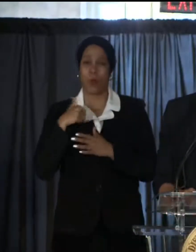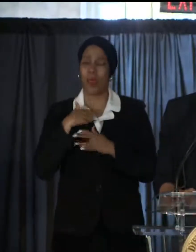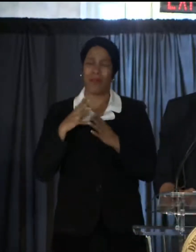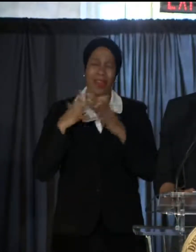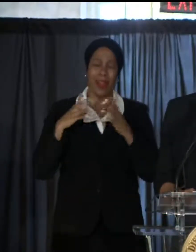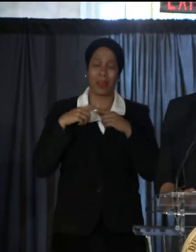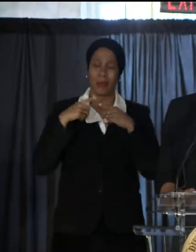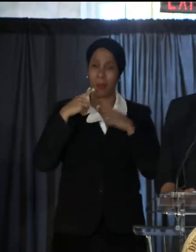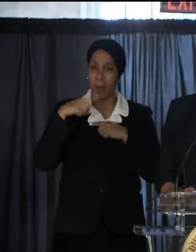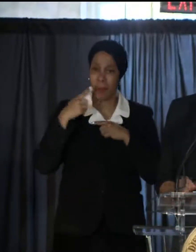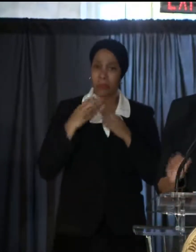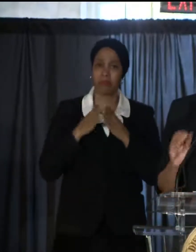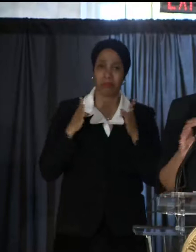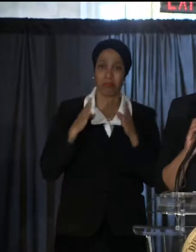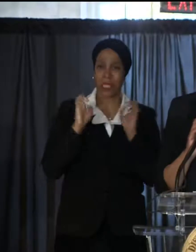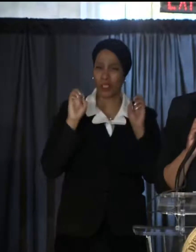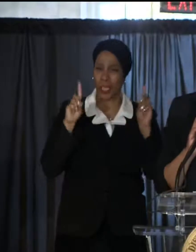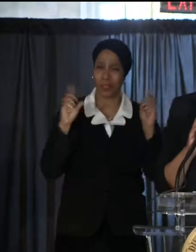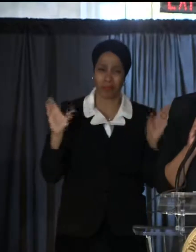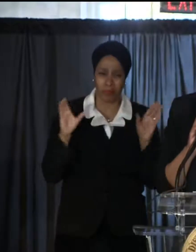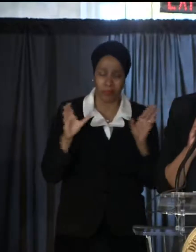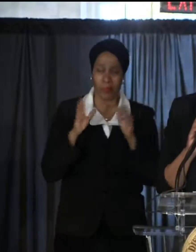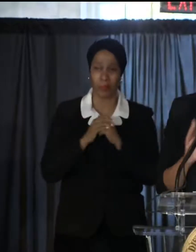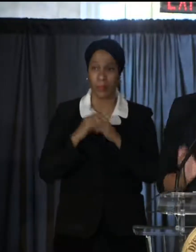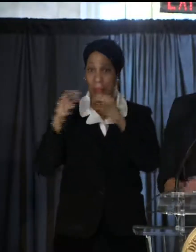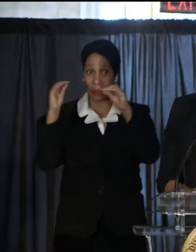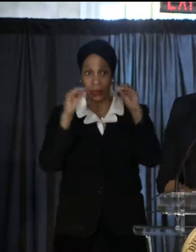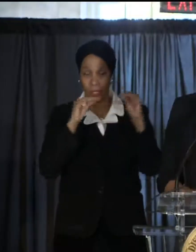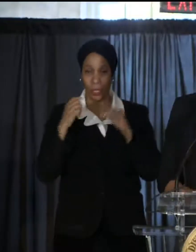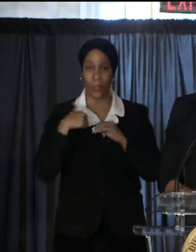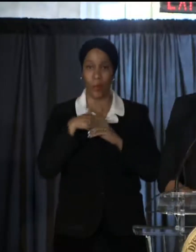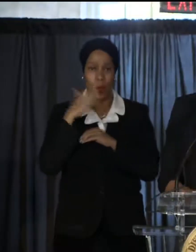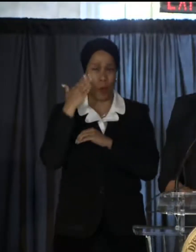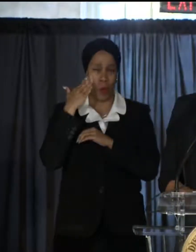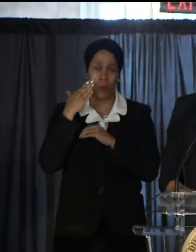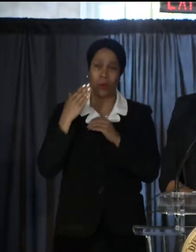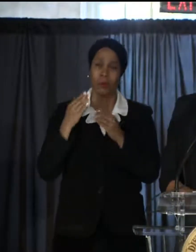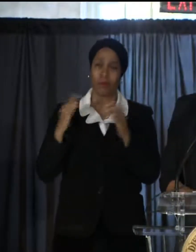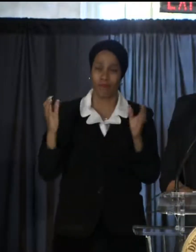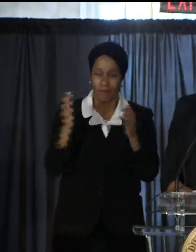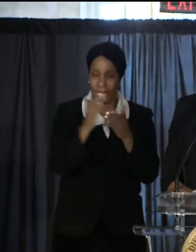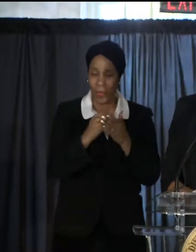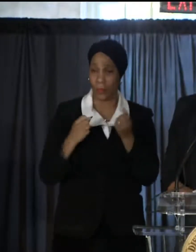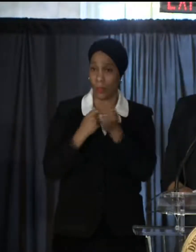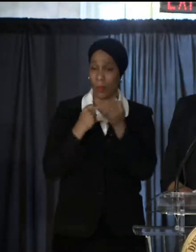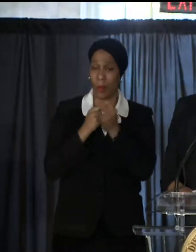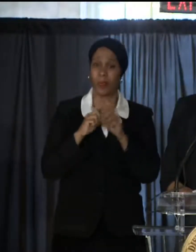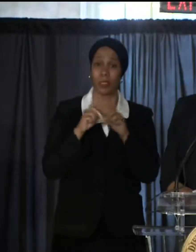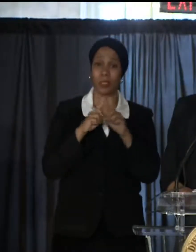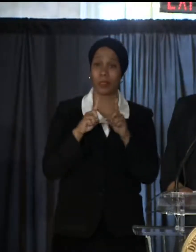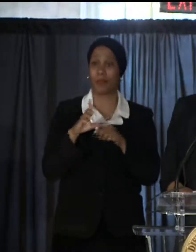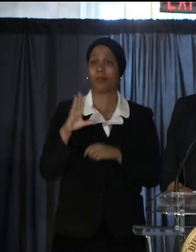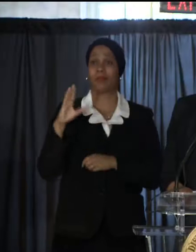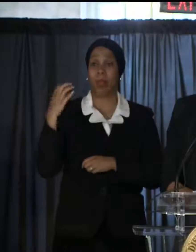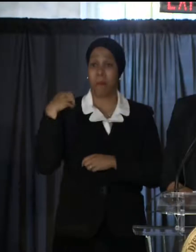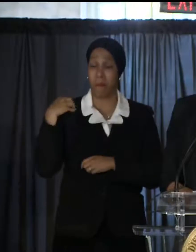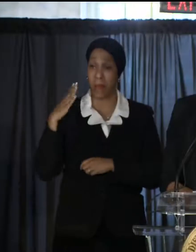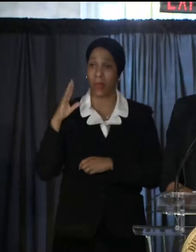EDUCATION TO DO. WE KNOW THAT WE MUST GARNER THE SUPPORT FOR MAYORS AND FROM GOVERNORS ACROSS OUR COUNTRY TO